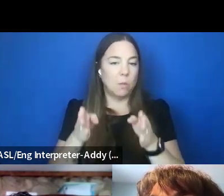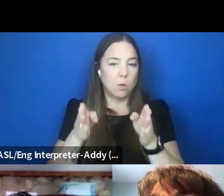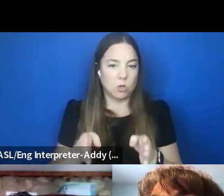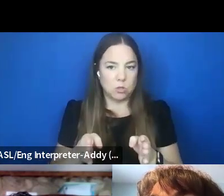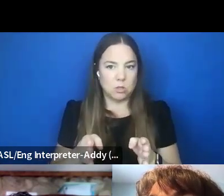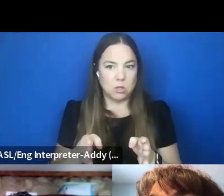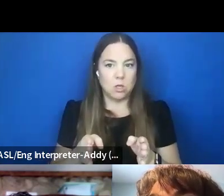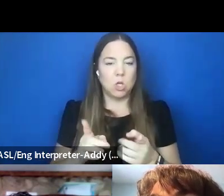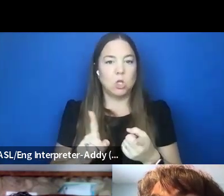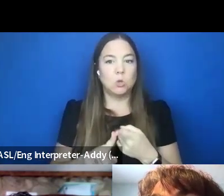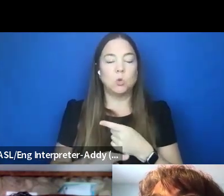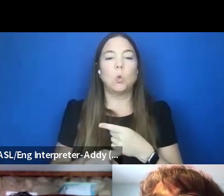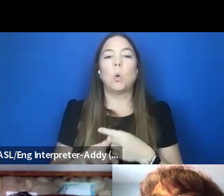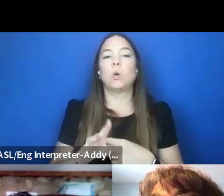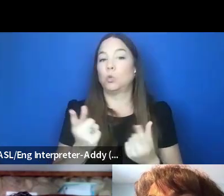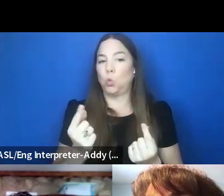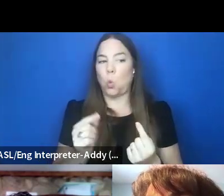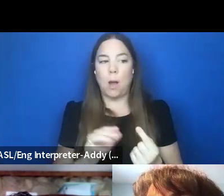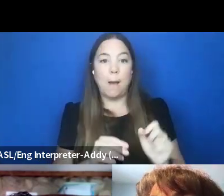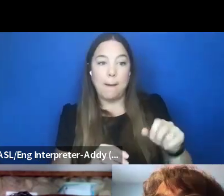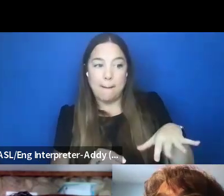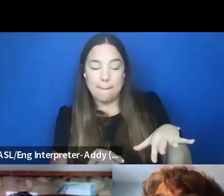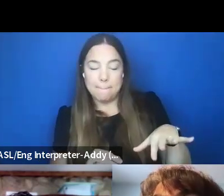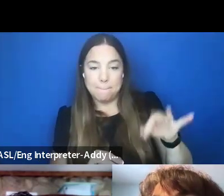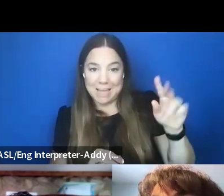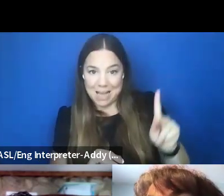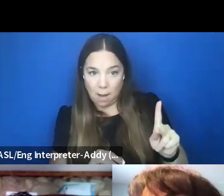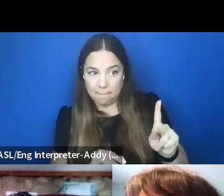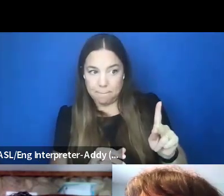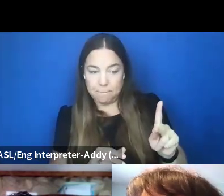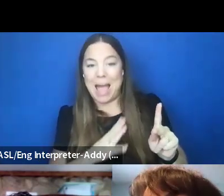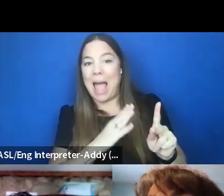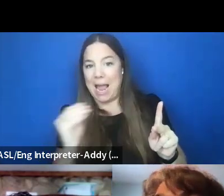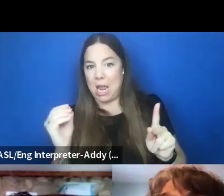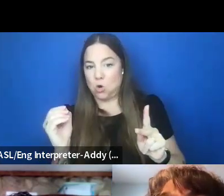Adeleigh Belyeu: both pick up Adeleigh Belyeu: and return Adeleigh Belyeu: their absentee ballot.